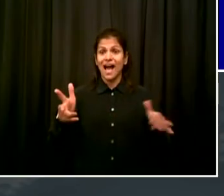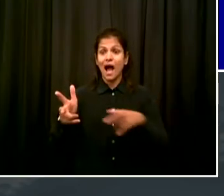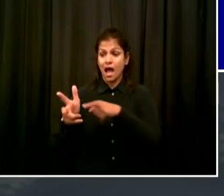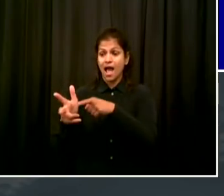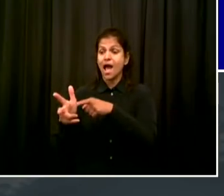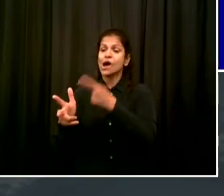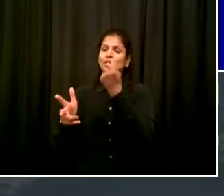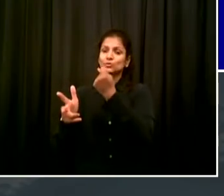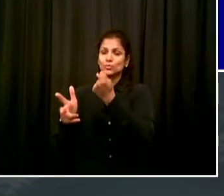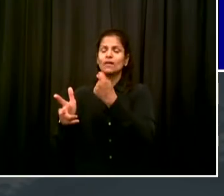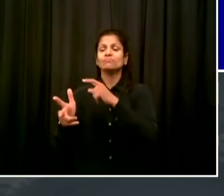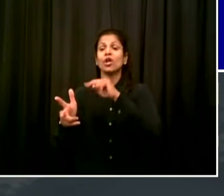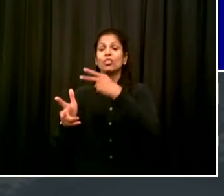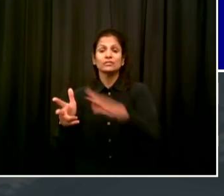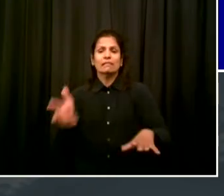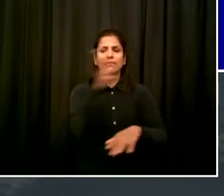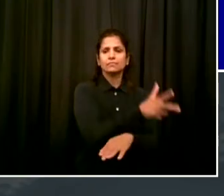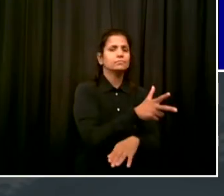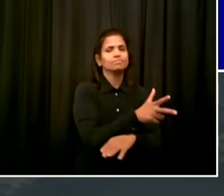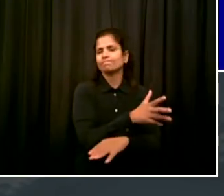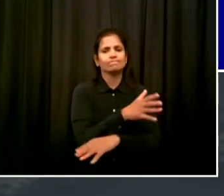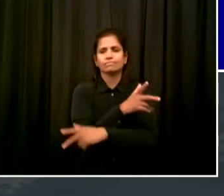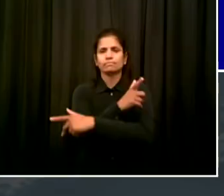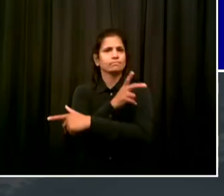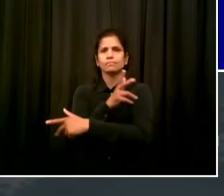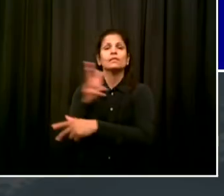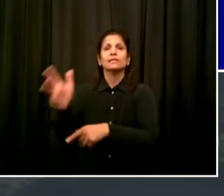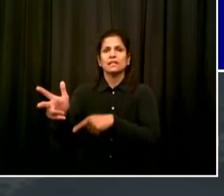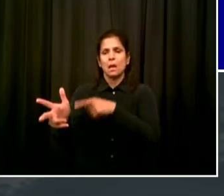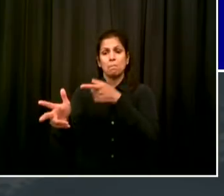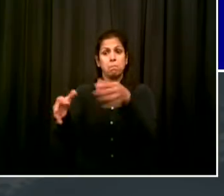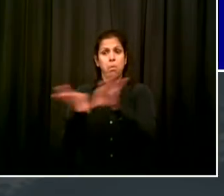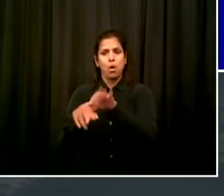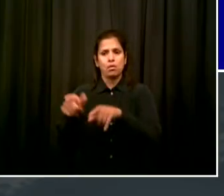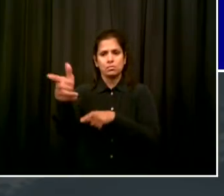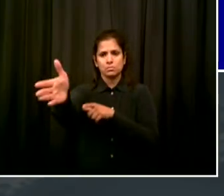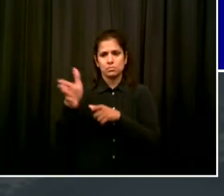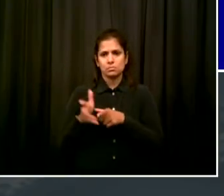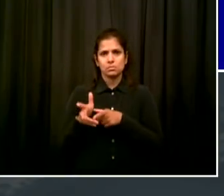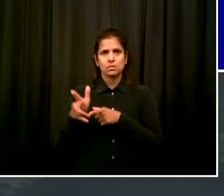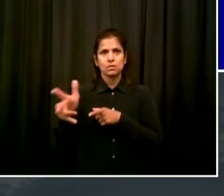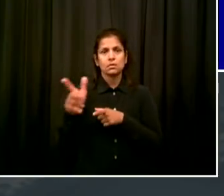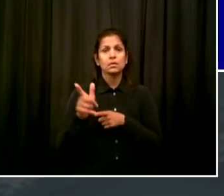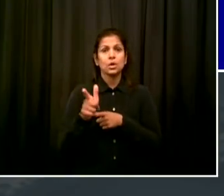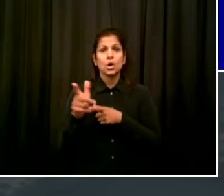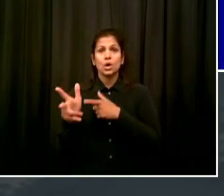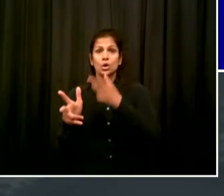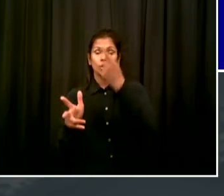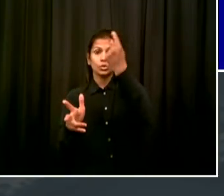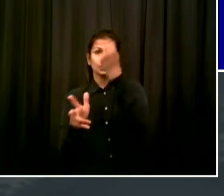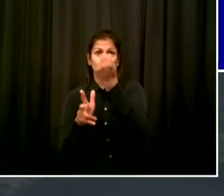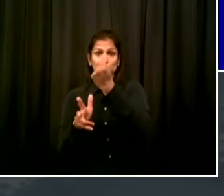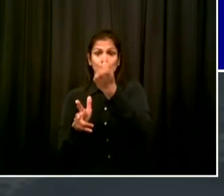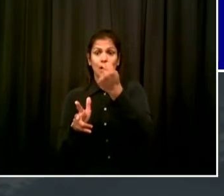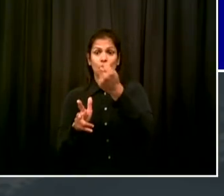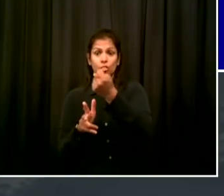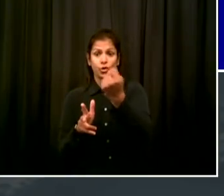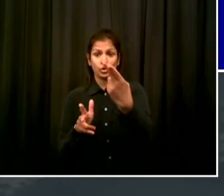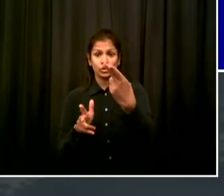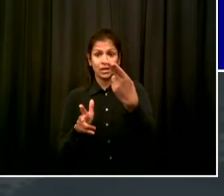STREET IS WHAT MATTERS . IGNORE THE FIRST DAY, GTO O HTE LAST